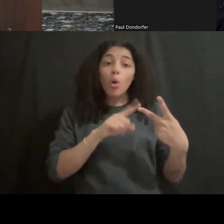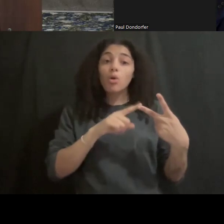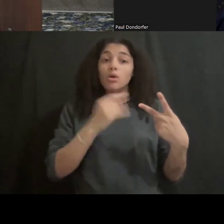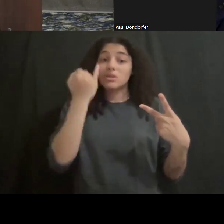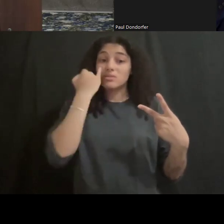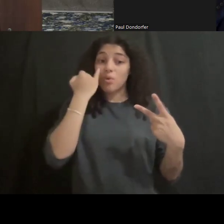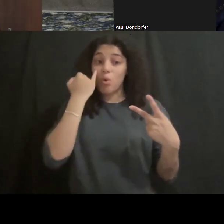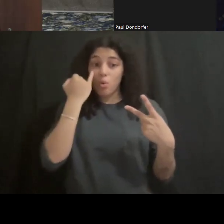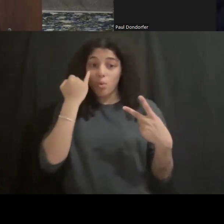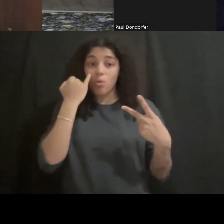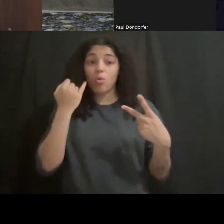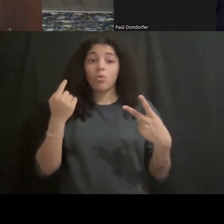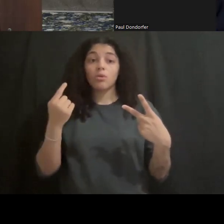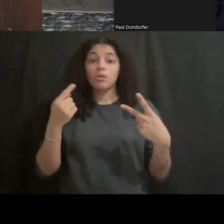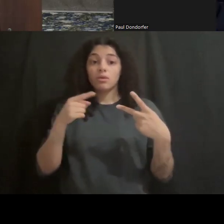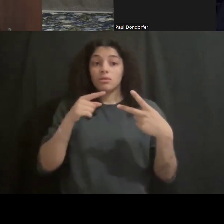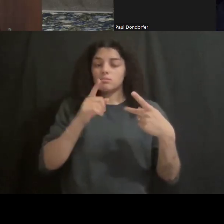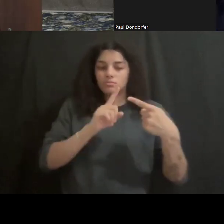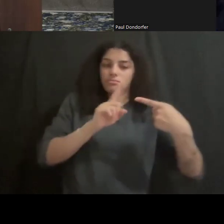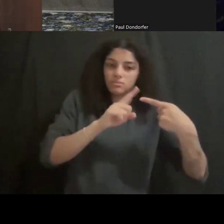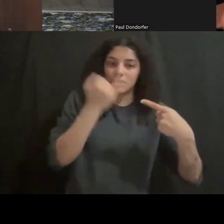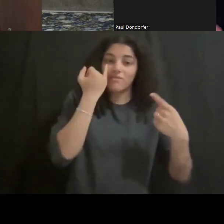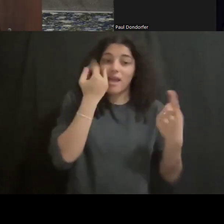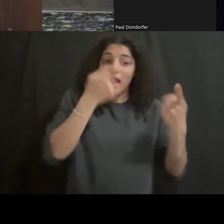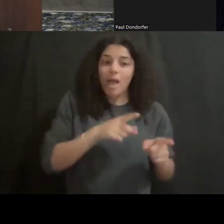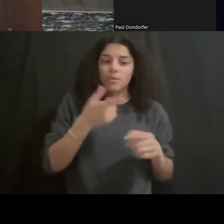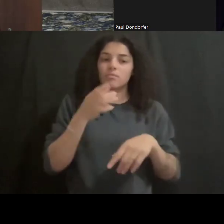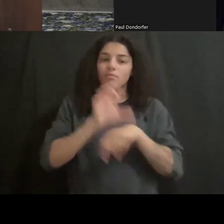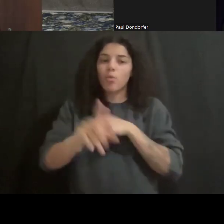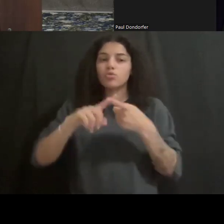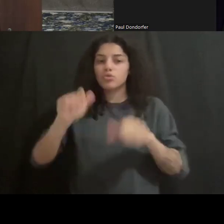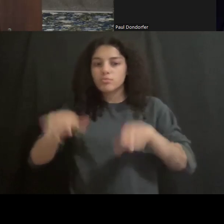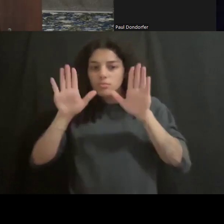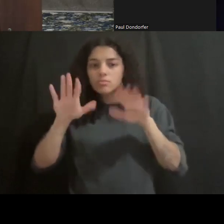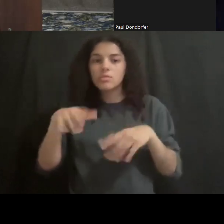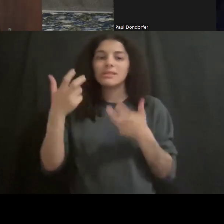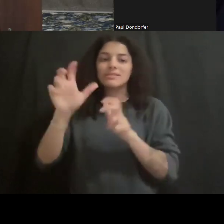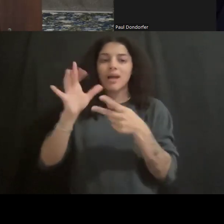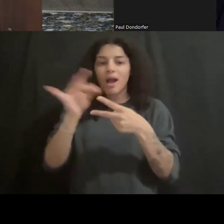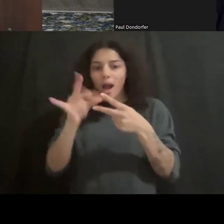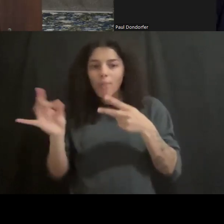resign immediately and forfeit all state all stock options pensions deferred compensations etc This